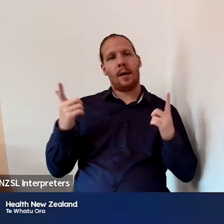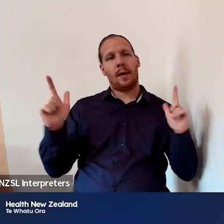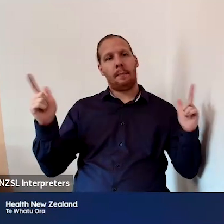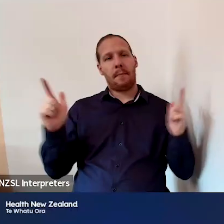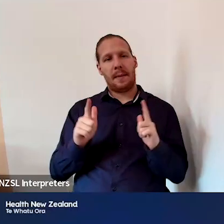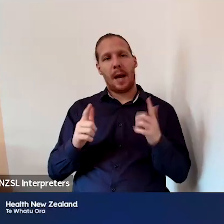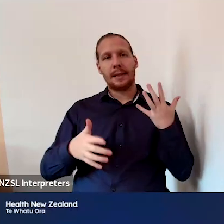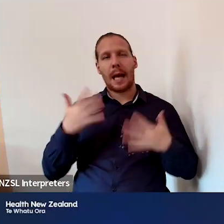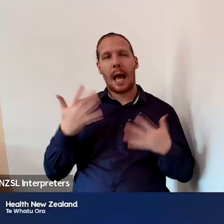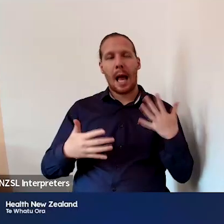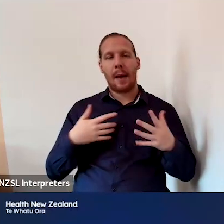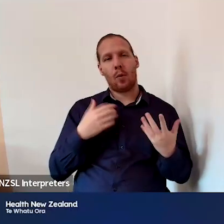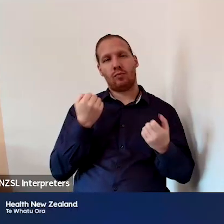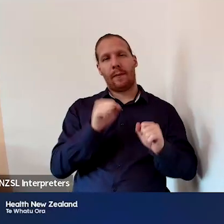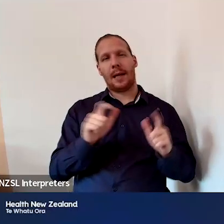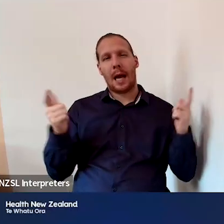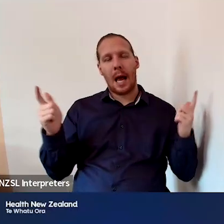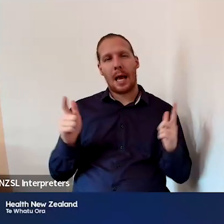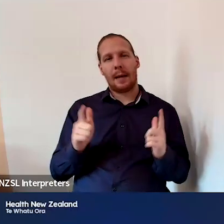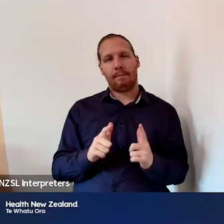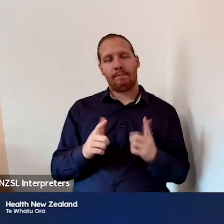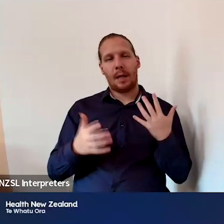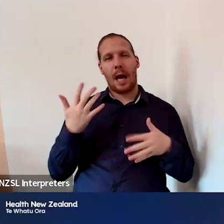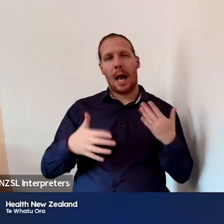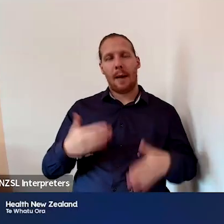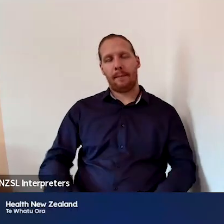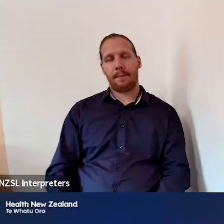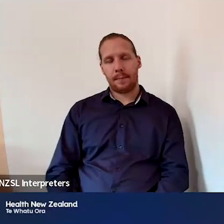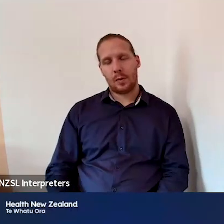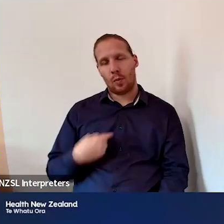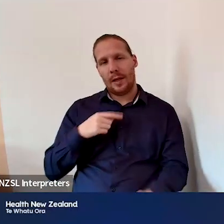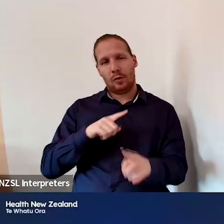So yes, we do try to engage youth, either through existing forums